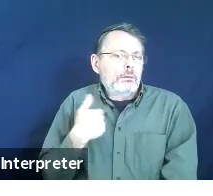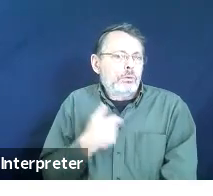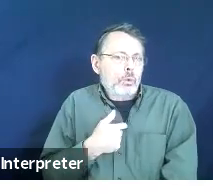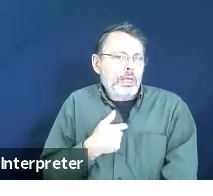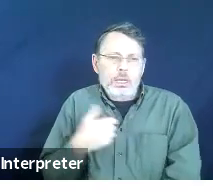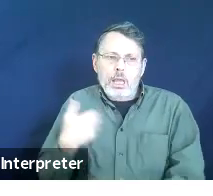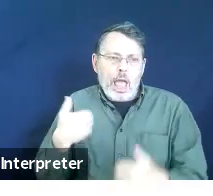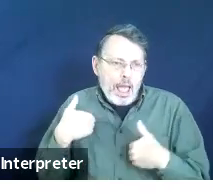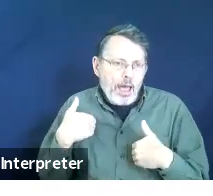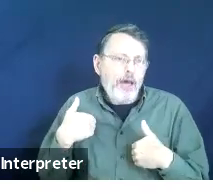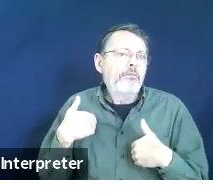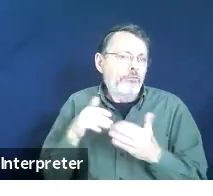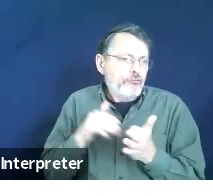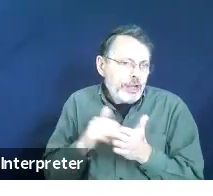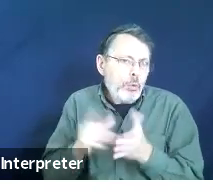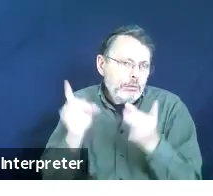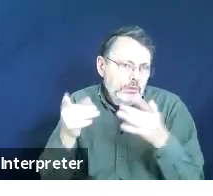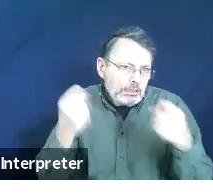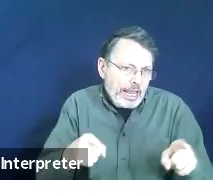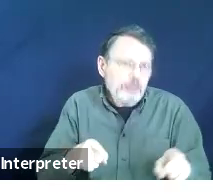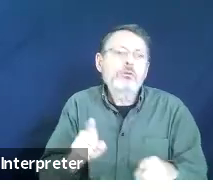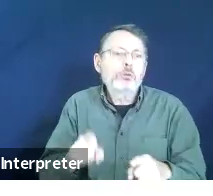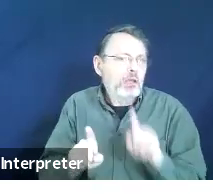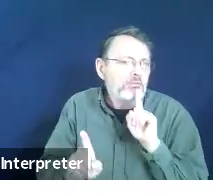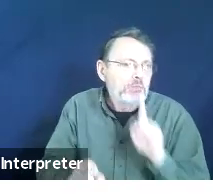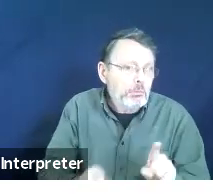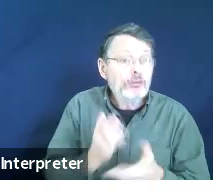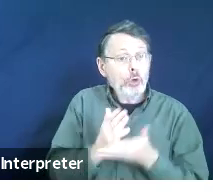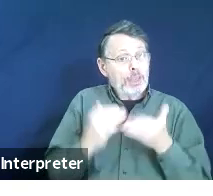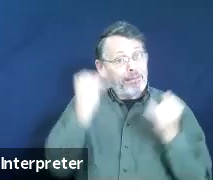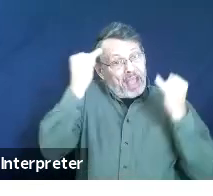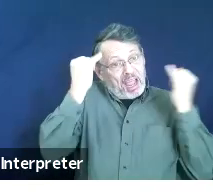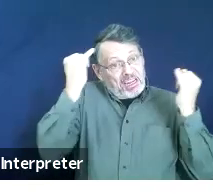So some of the ideas from the COVID response, the innovation from here, we're hoping we can